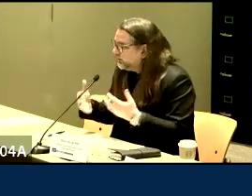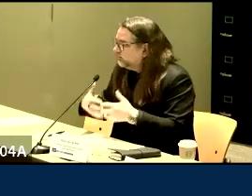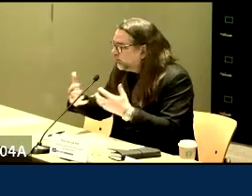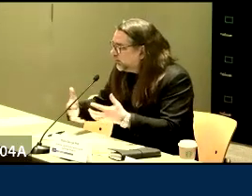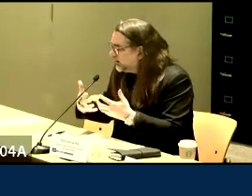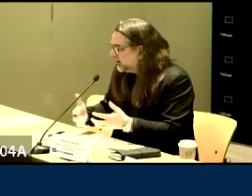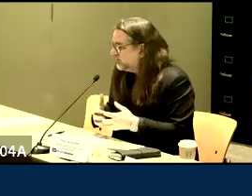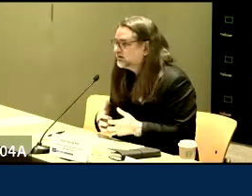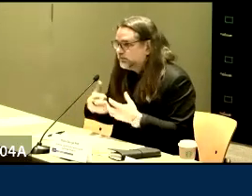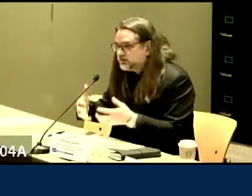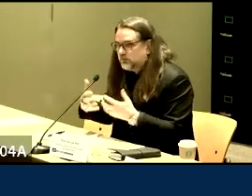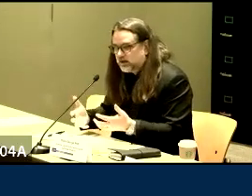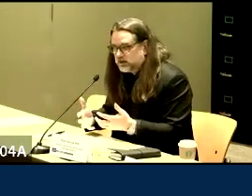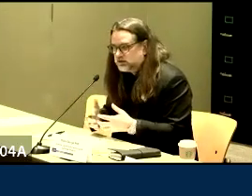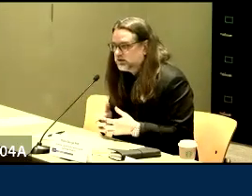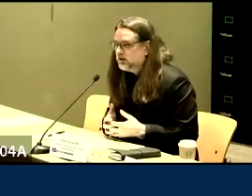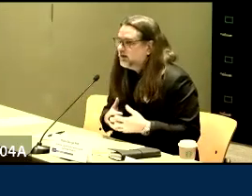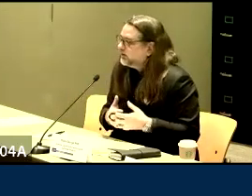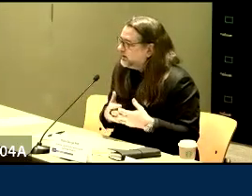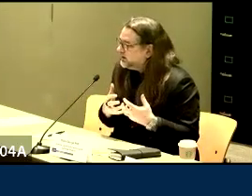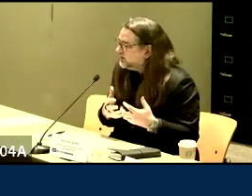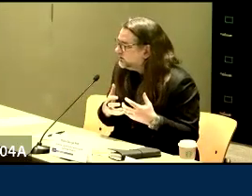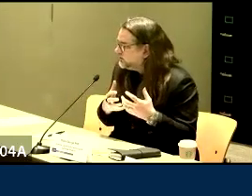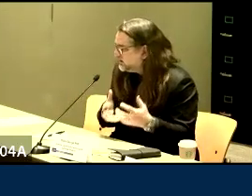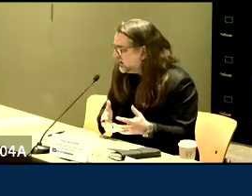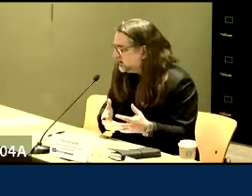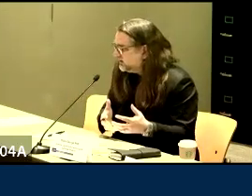We were born out of an explicit recognition that we need to use data